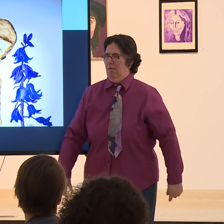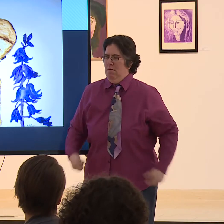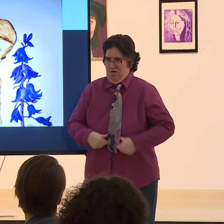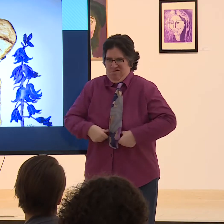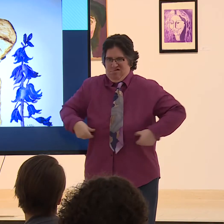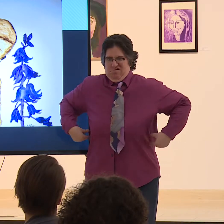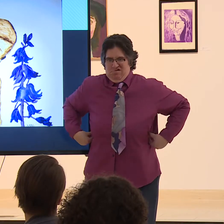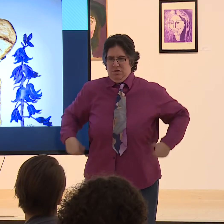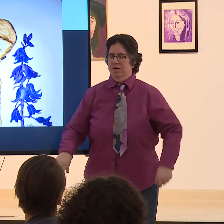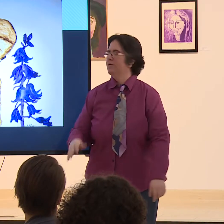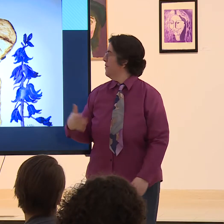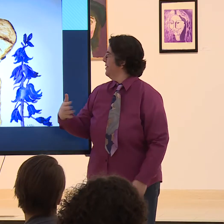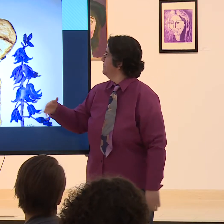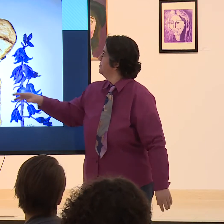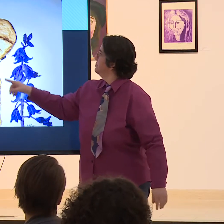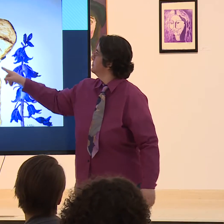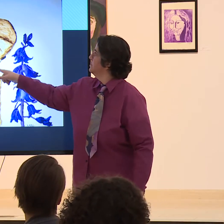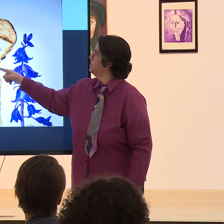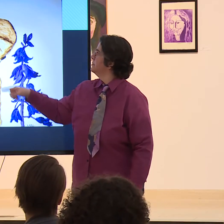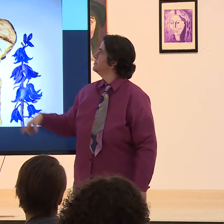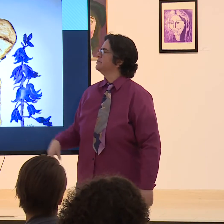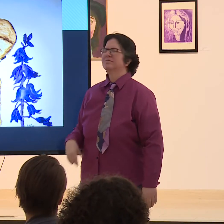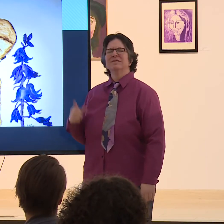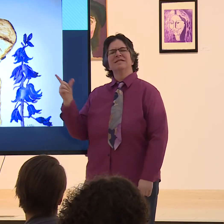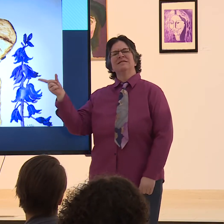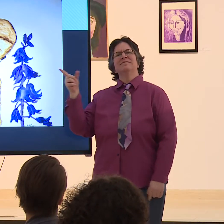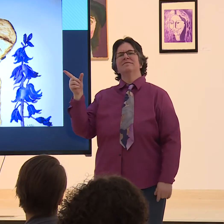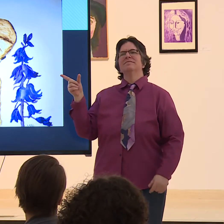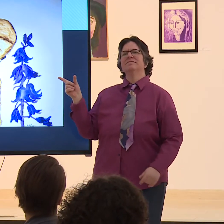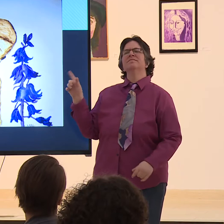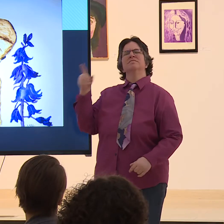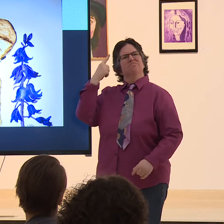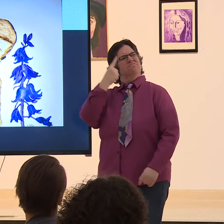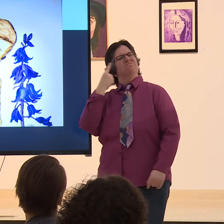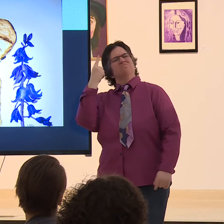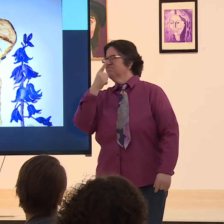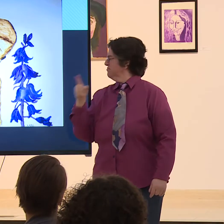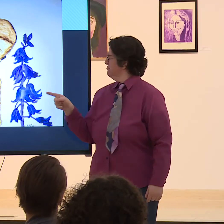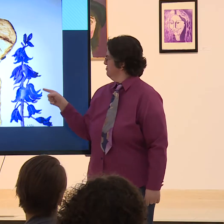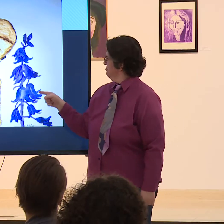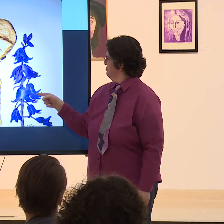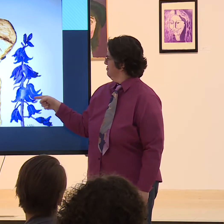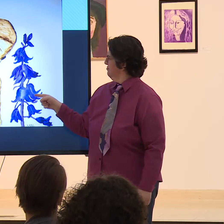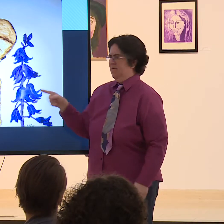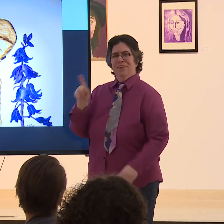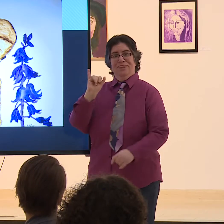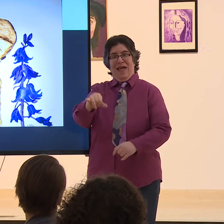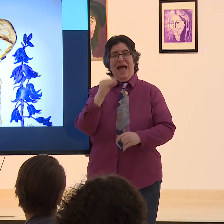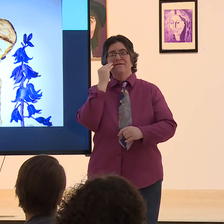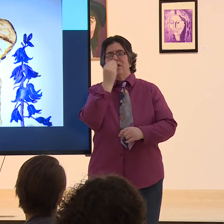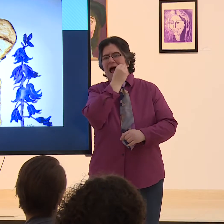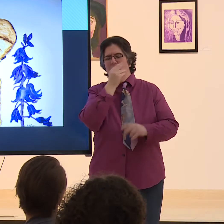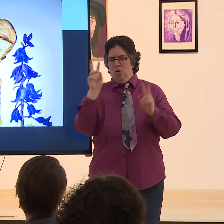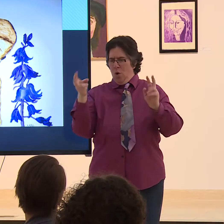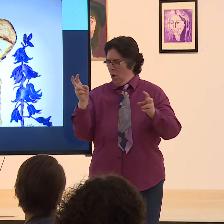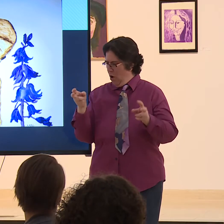that system with the body loop and everything. Ha! So I was thinking about that.